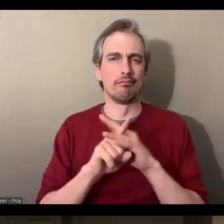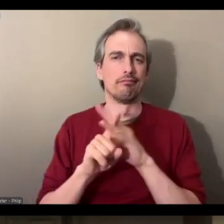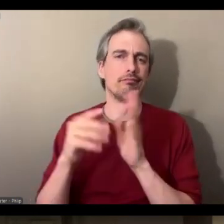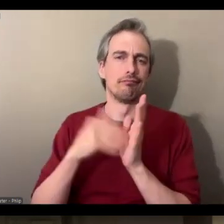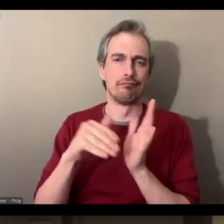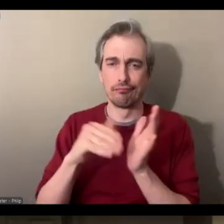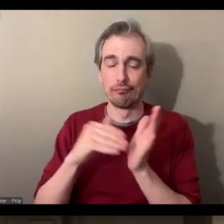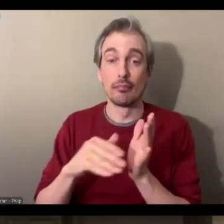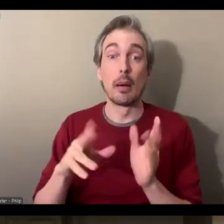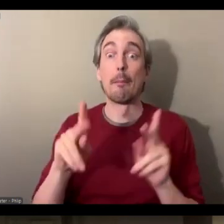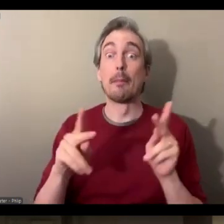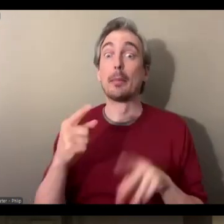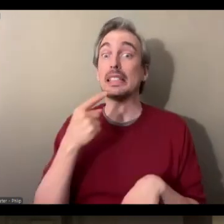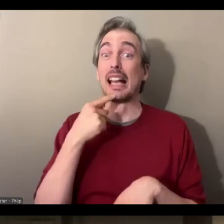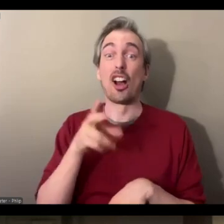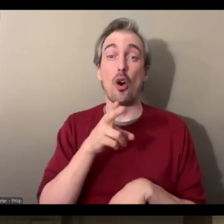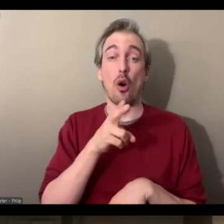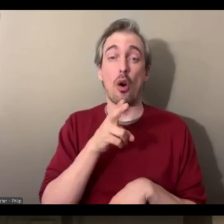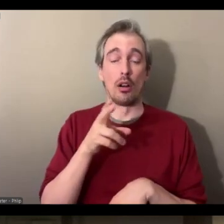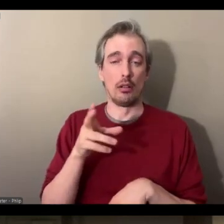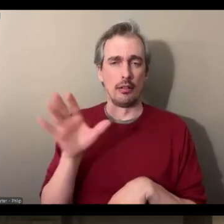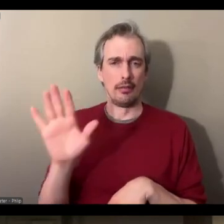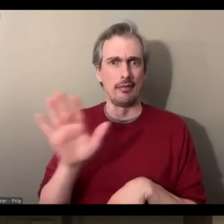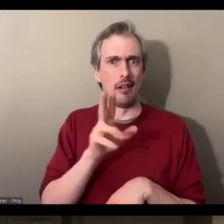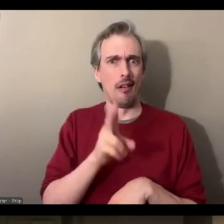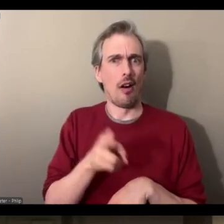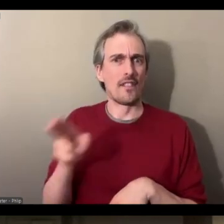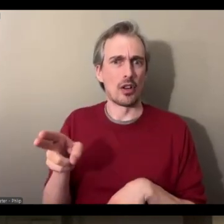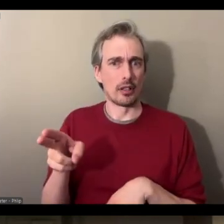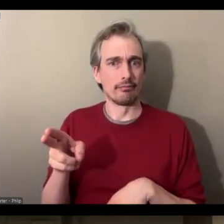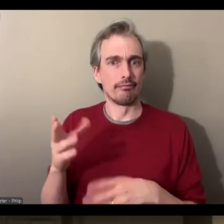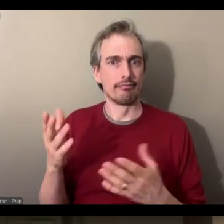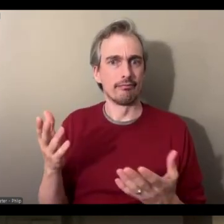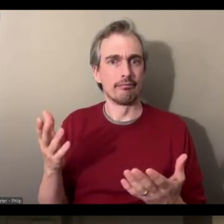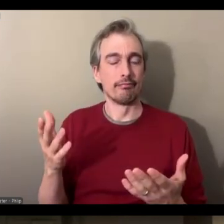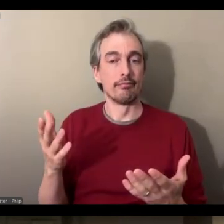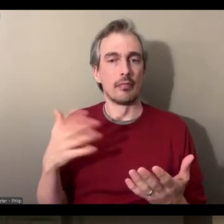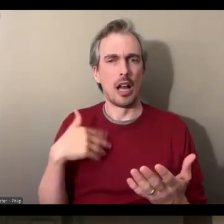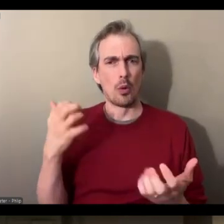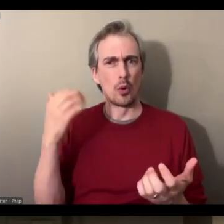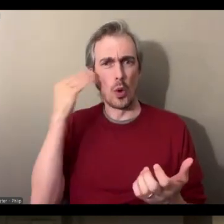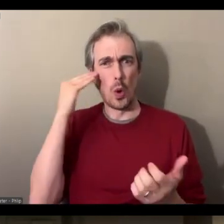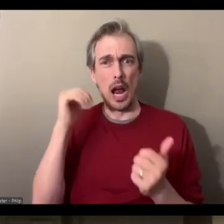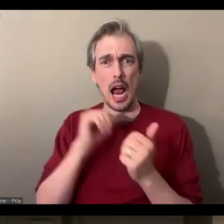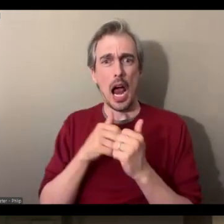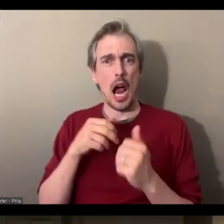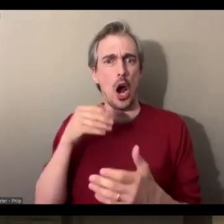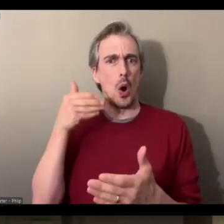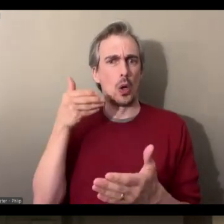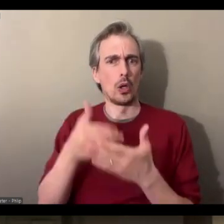a speaker is. When was the last time you saw a speaker on a seat map? It's unusual. But speakers